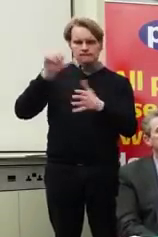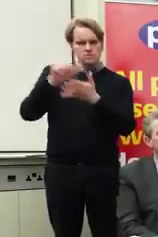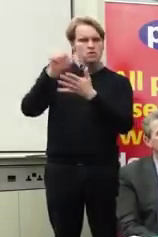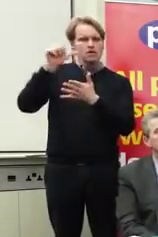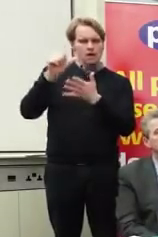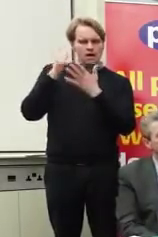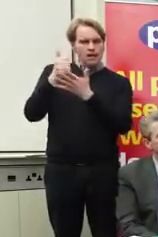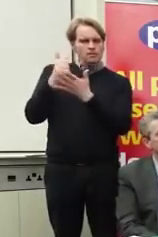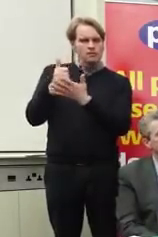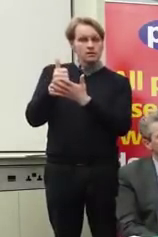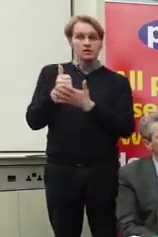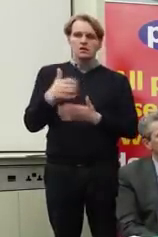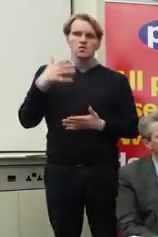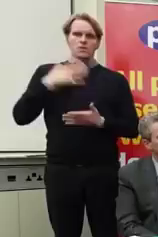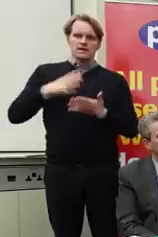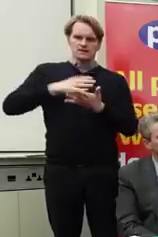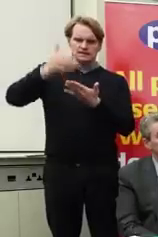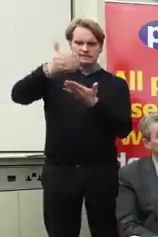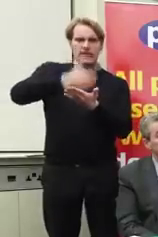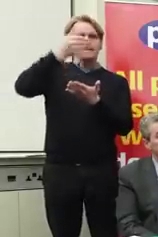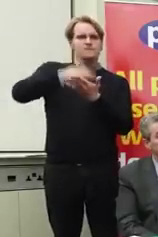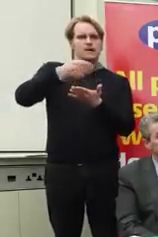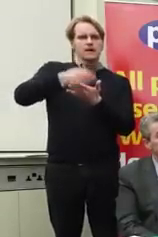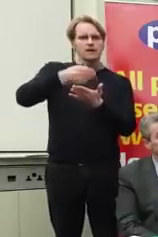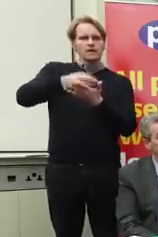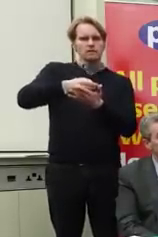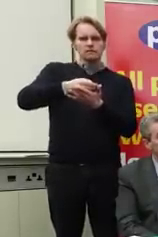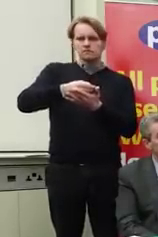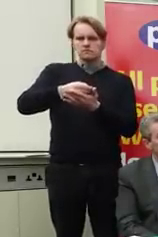it's a saving rather than a cost because if you can then develop a properly resouced